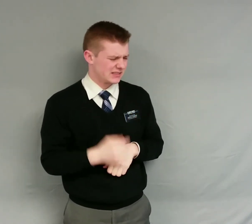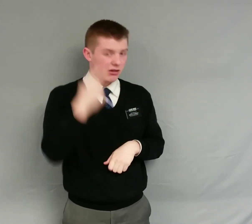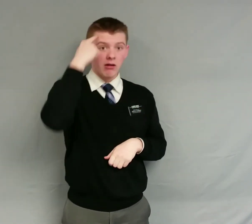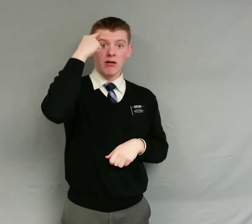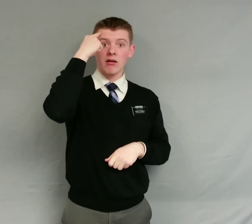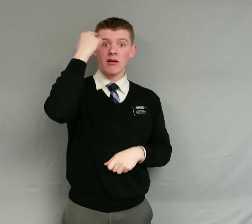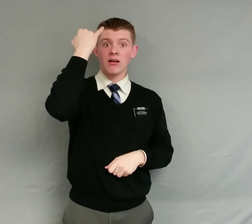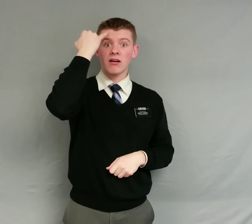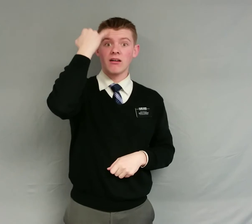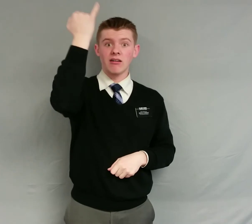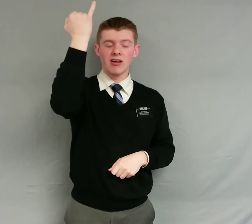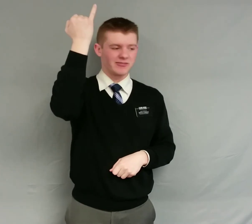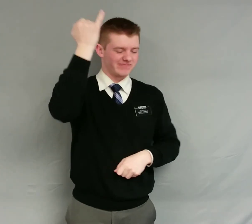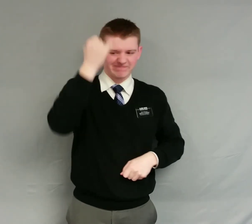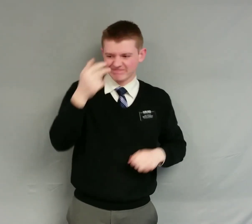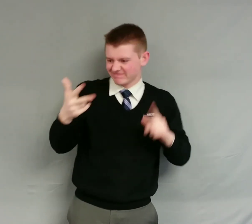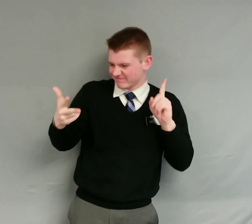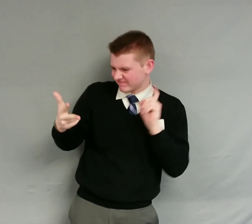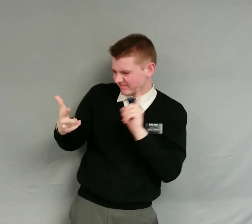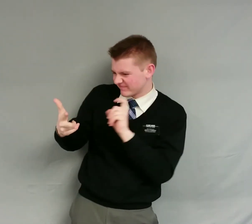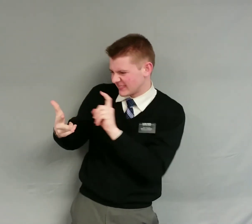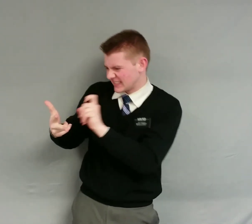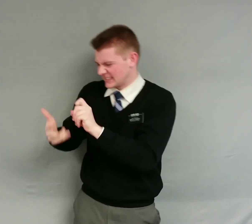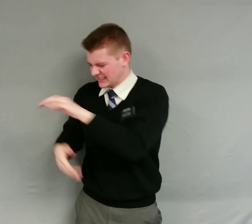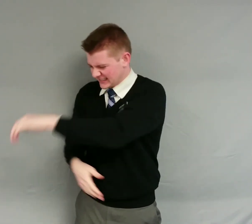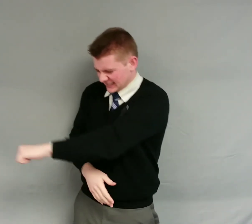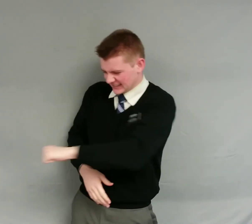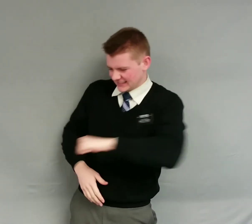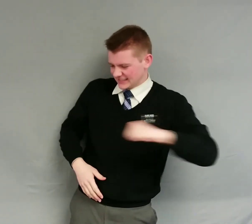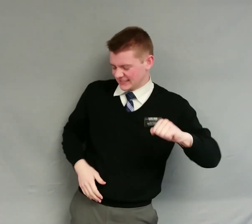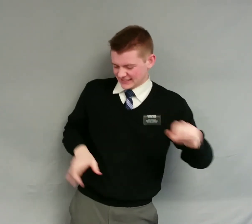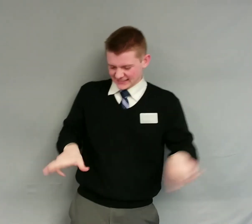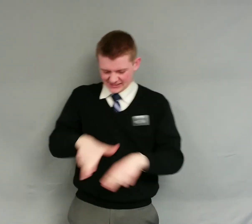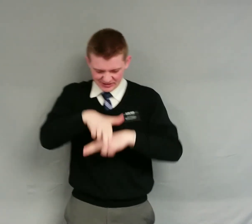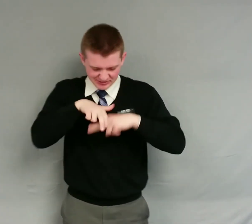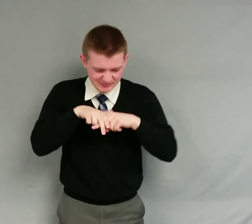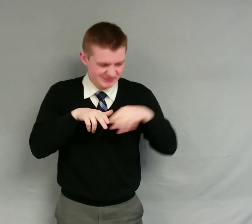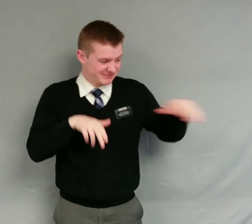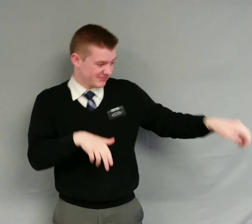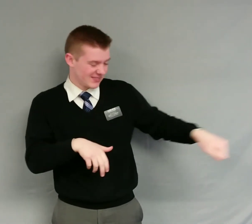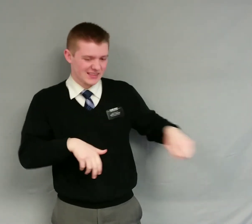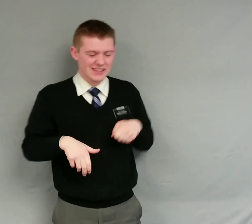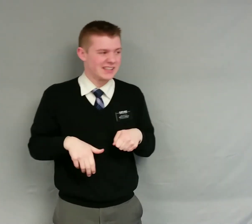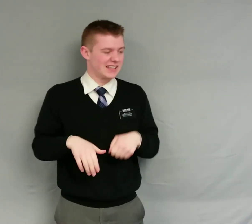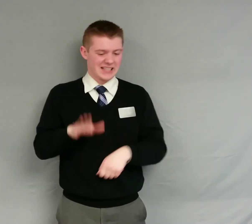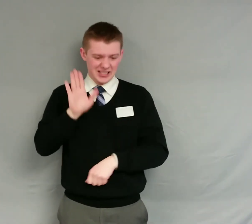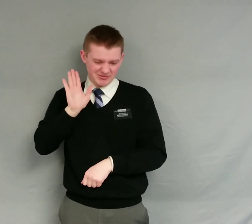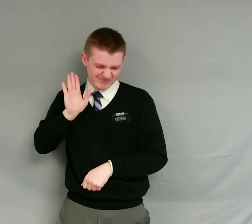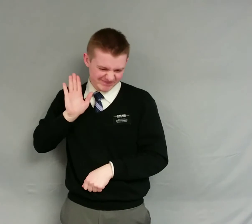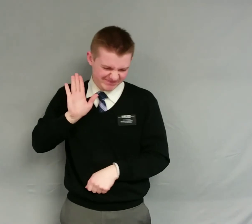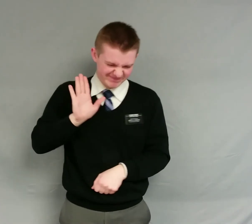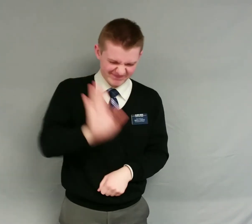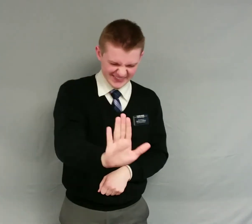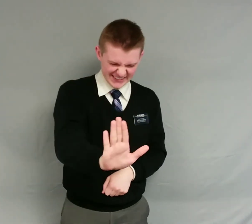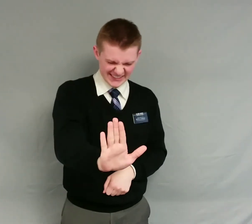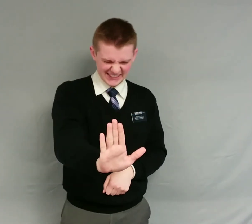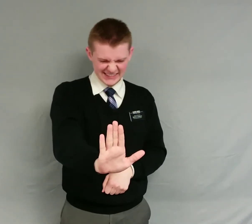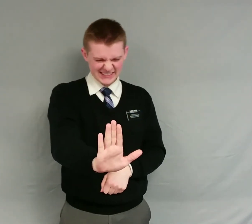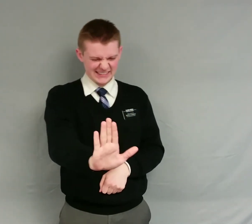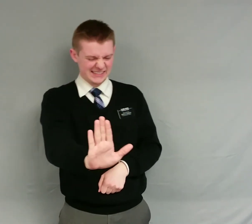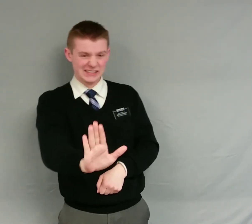an idea came to him. He rushed back to the car and slid into the driver seat. Smiling at his genius, he pressed hard on the car horn, waiting.